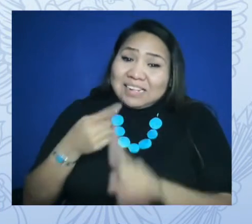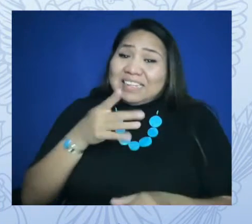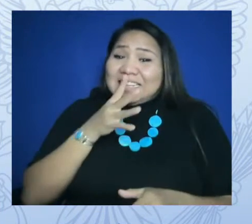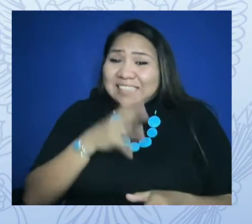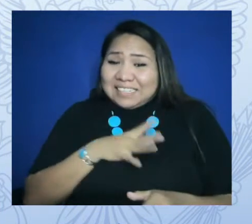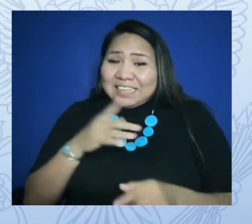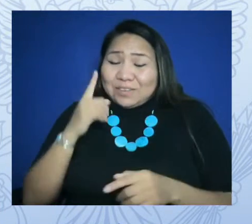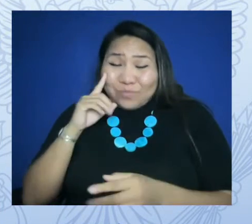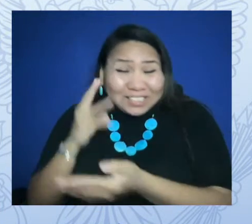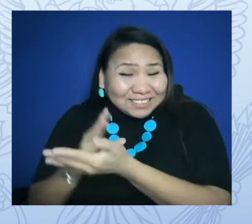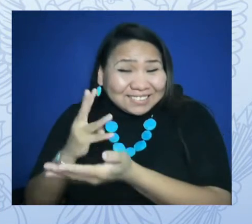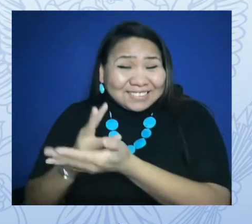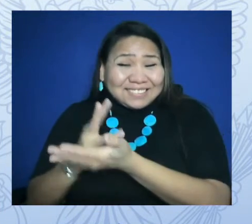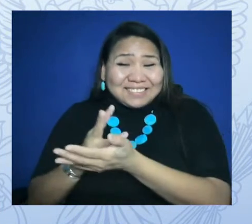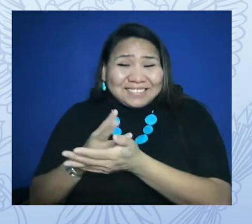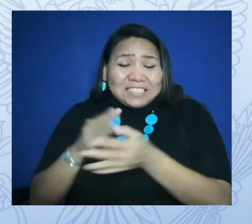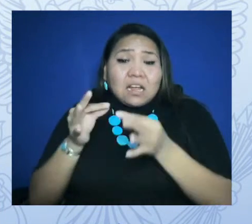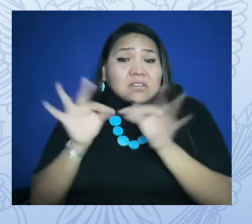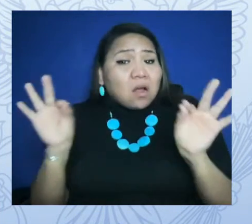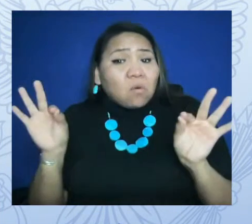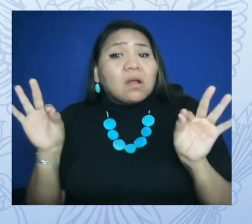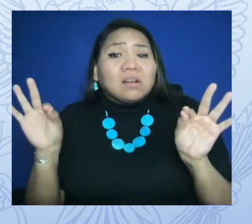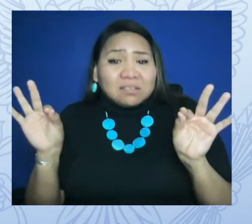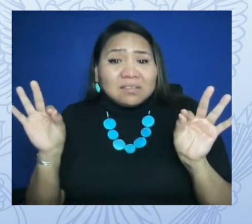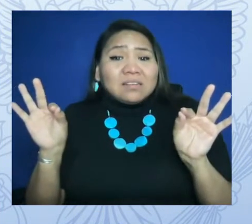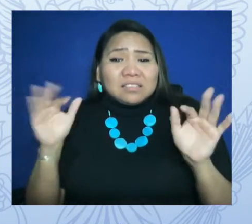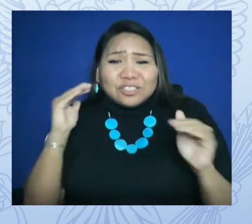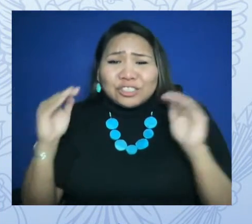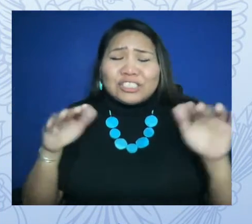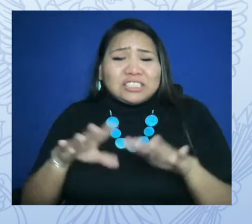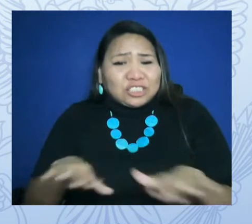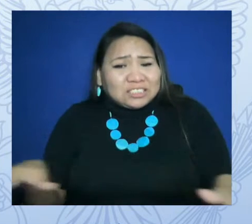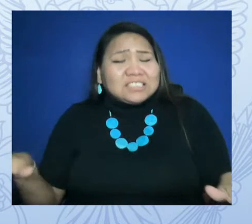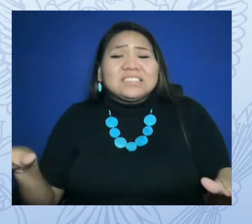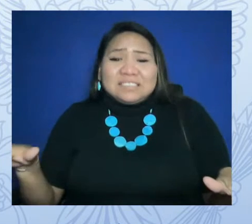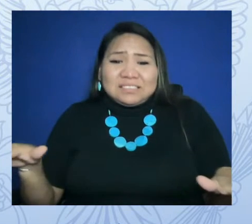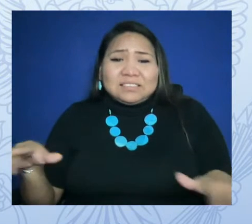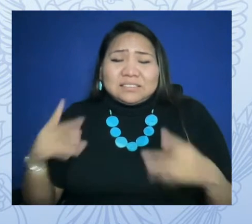first hand when visiting the Cherokee Language Immersion School in Oklahoma last year.